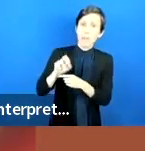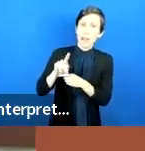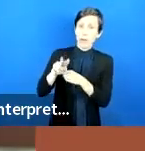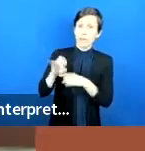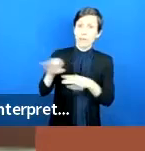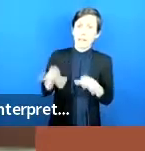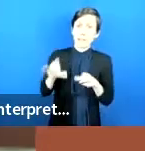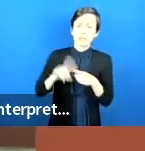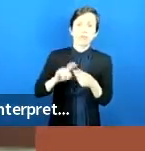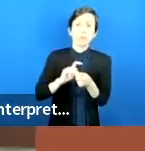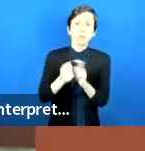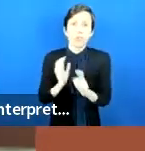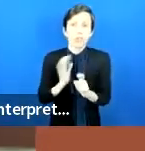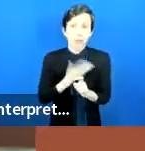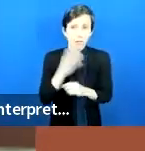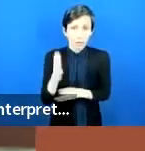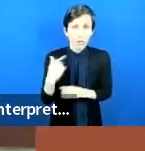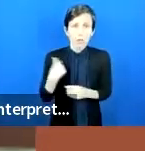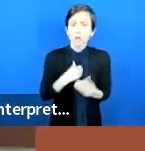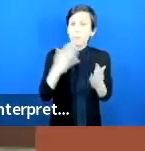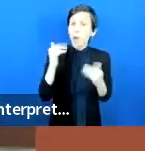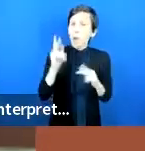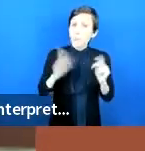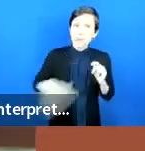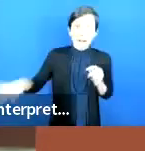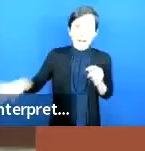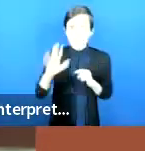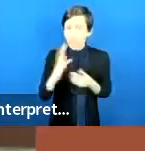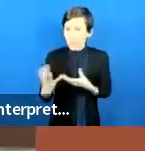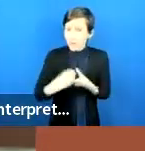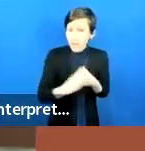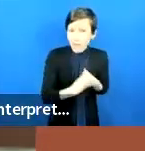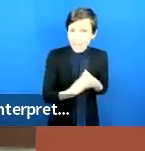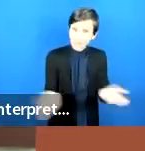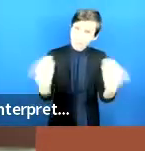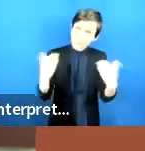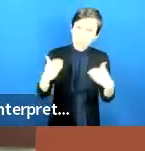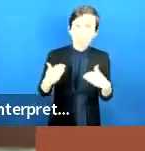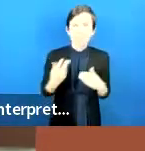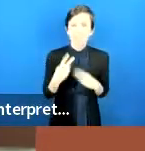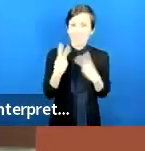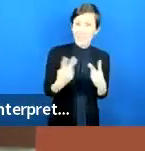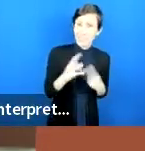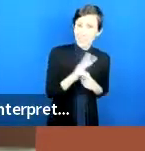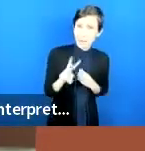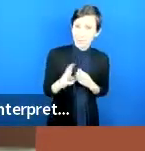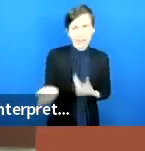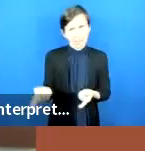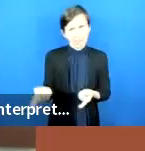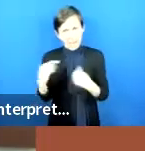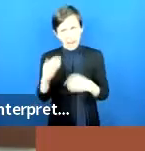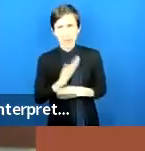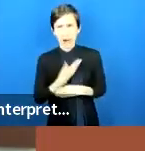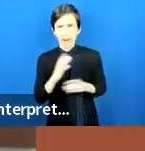We hope people across the university will get involved, visit our website, come to an event, take or teach a course.